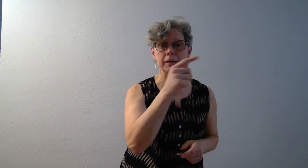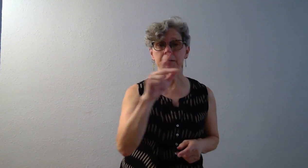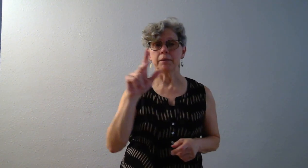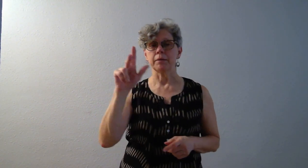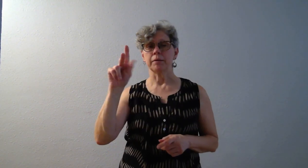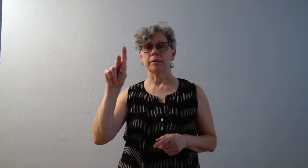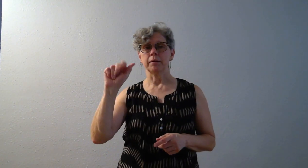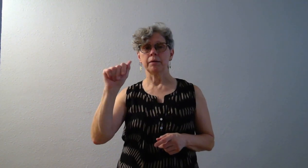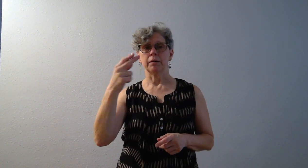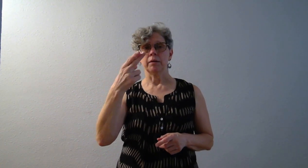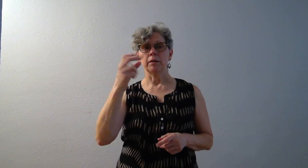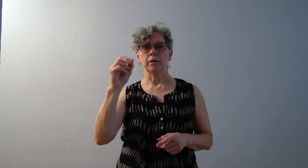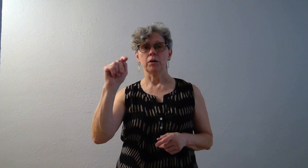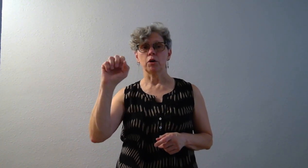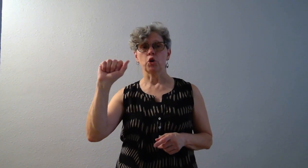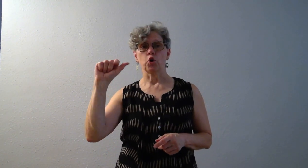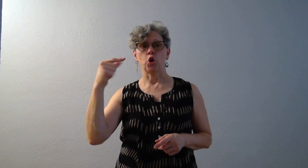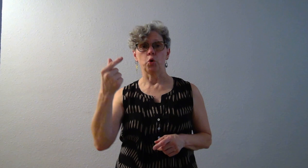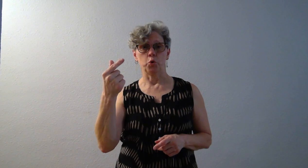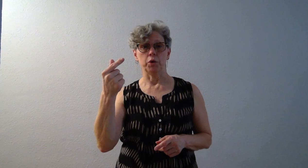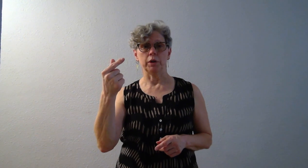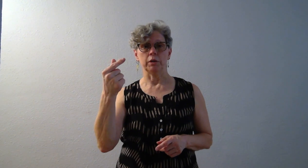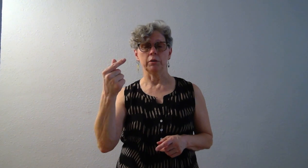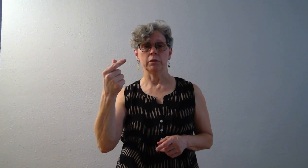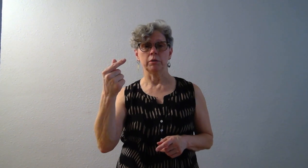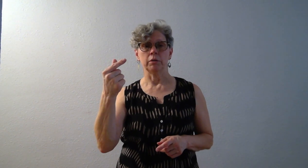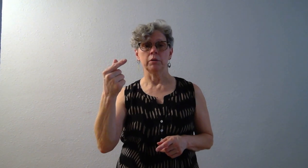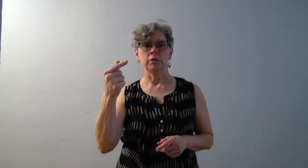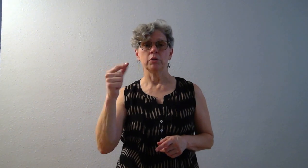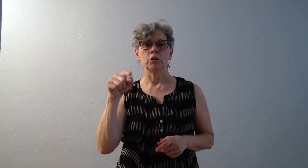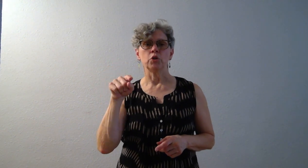Also teaming. Computing